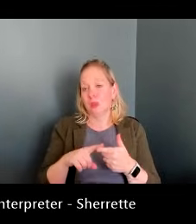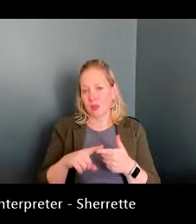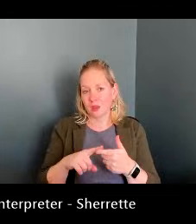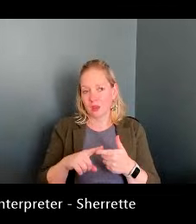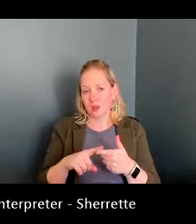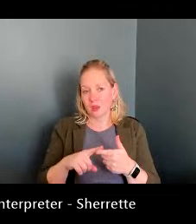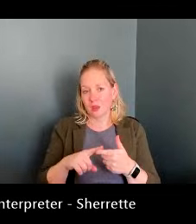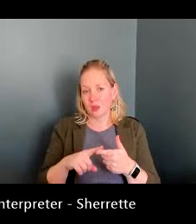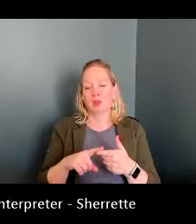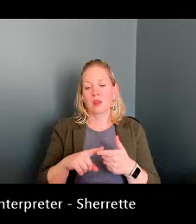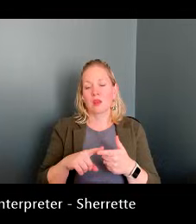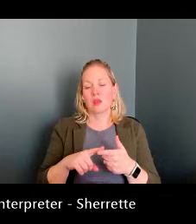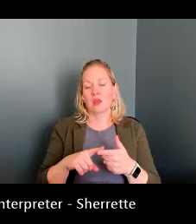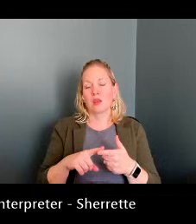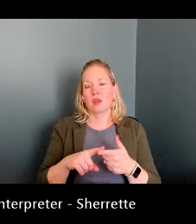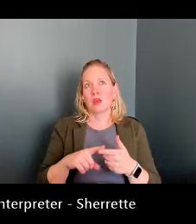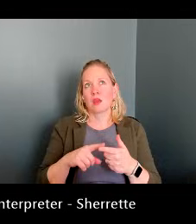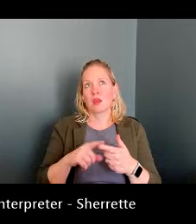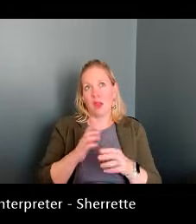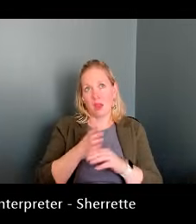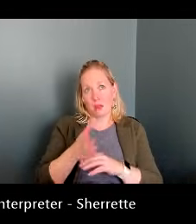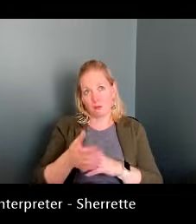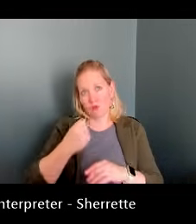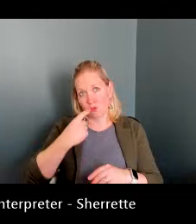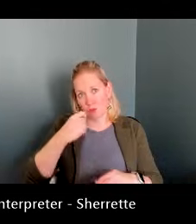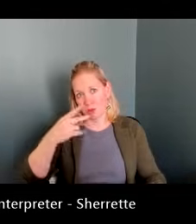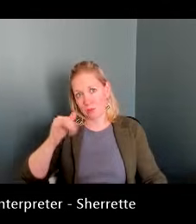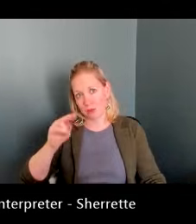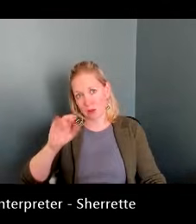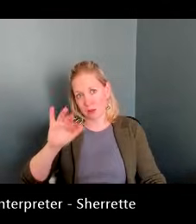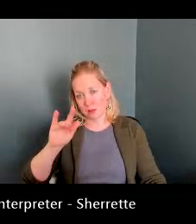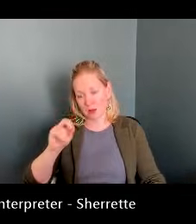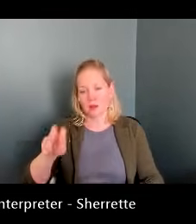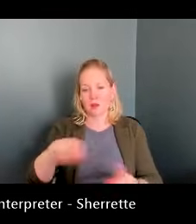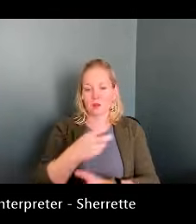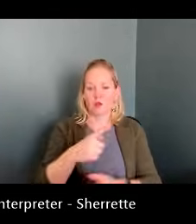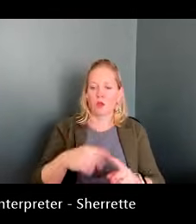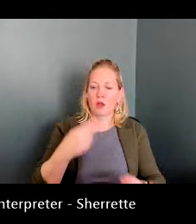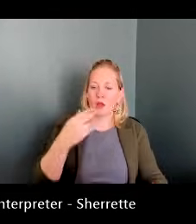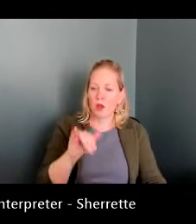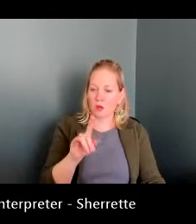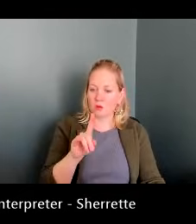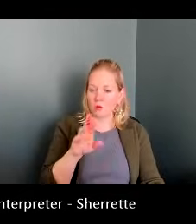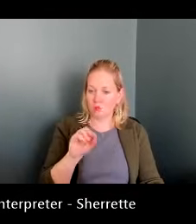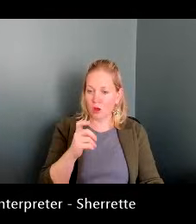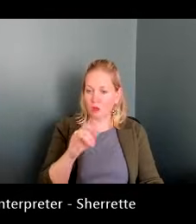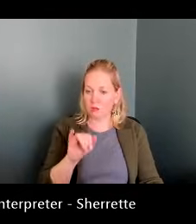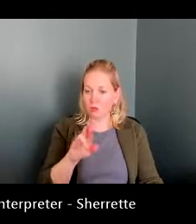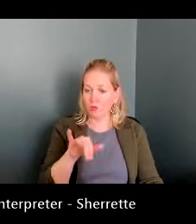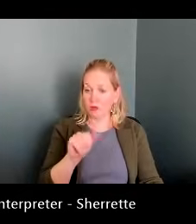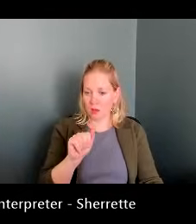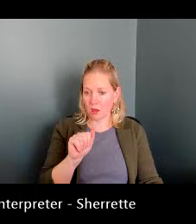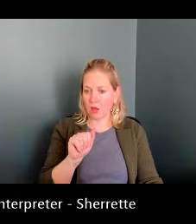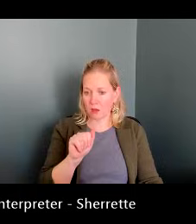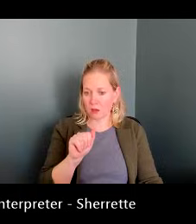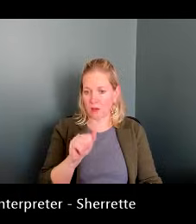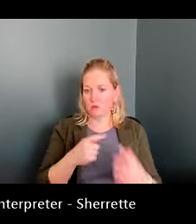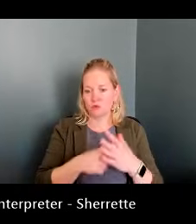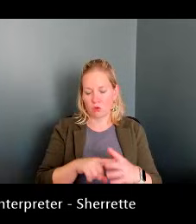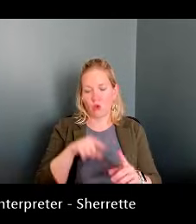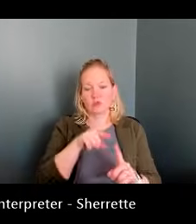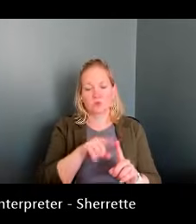I believe we get on hydroxyurea at the age of 4, when she was about 4 or 5 years old. Whenever the